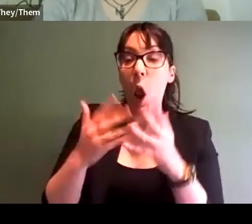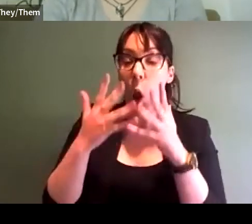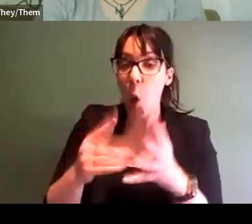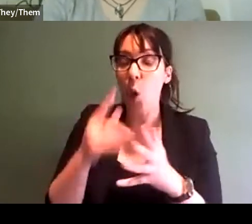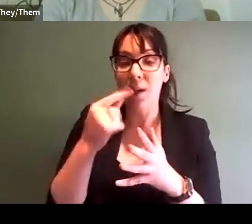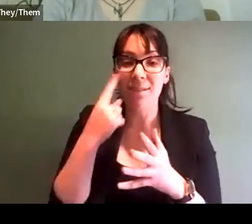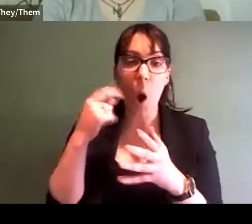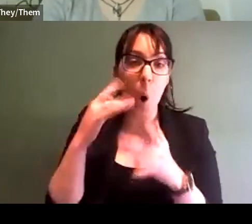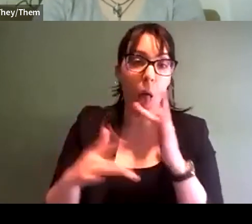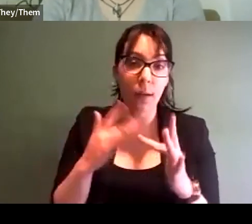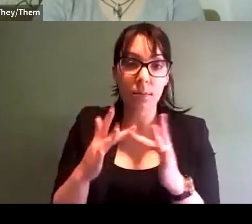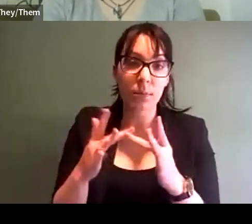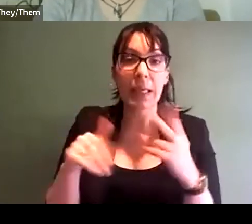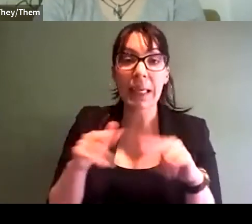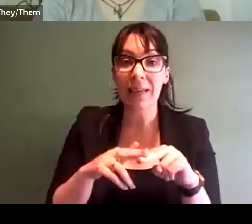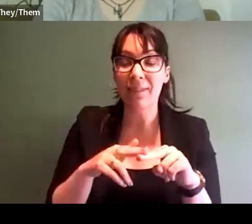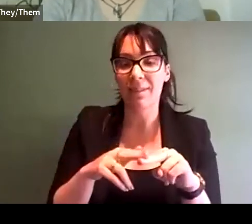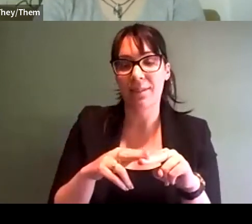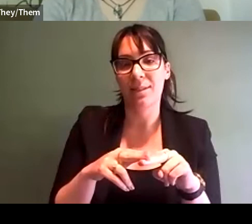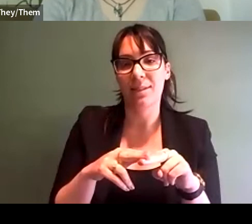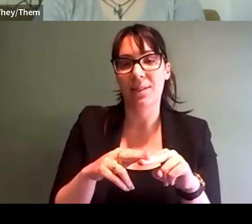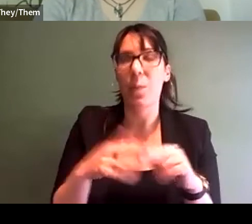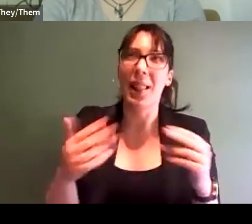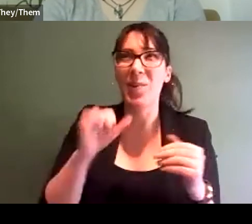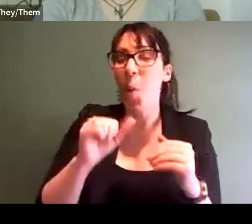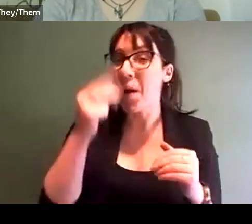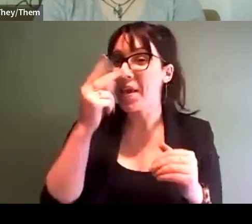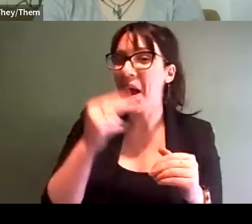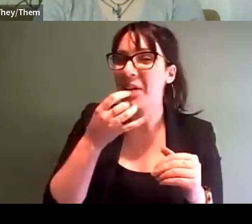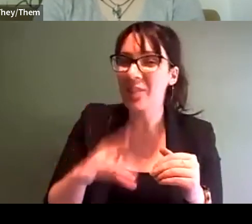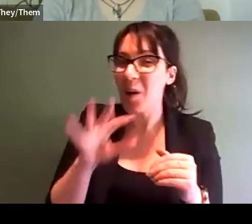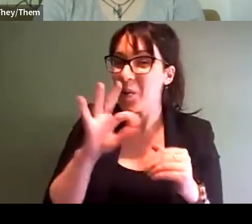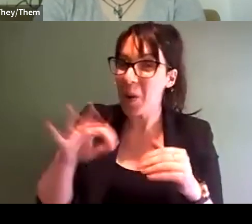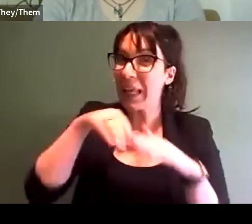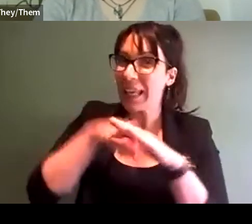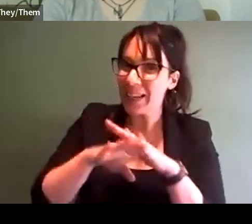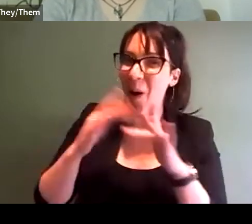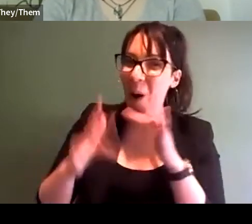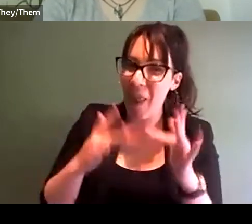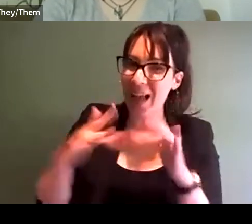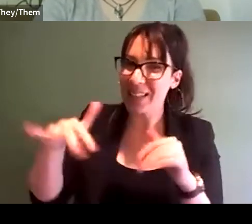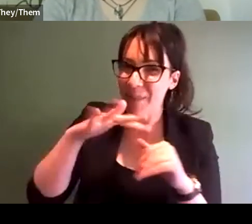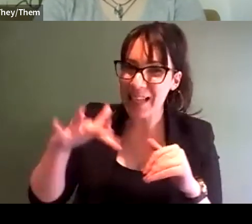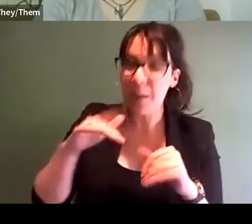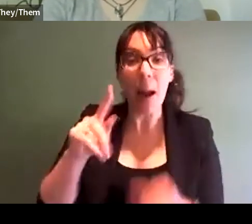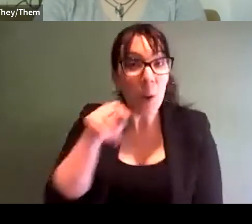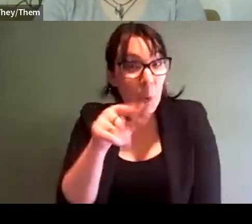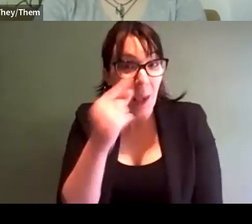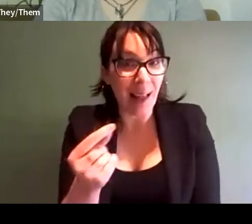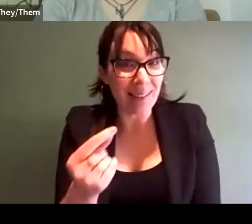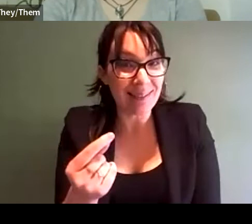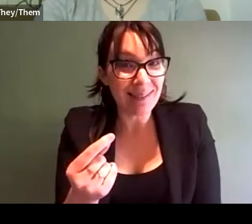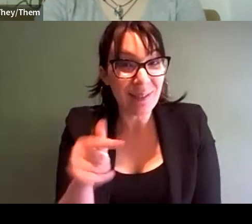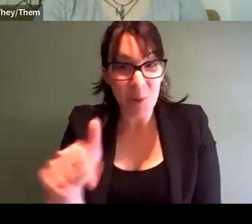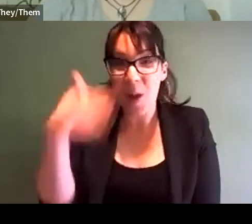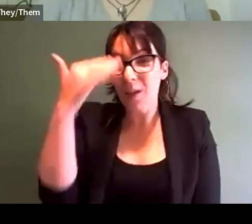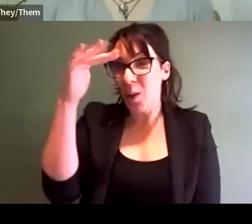And you know, if you're a young child is probably not going to be in those online spaces but you can be and you can learn from people with disabilities.